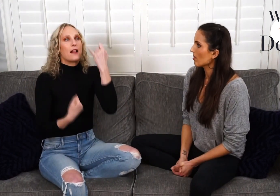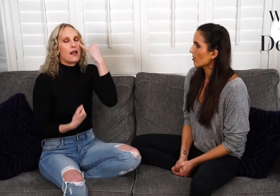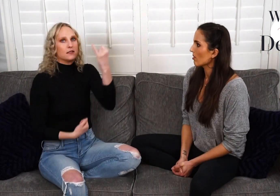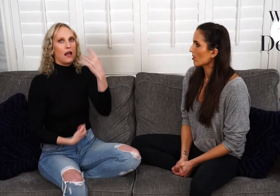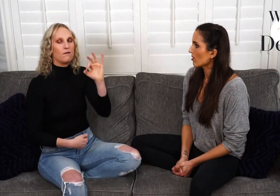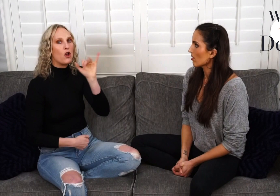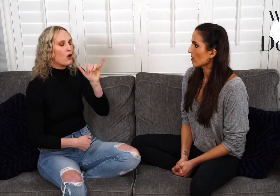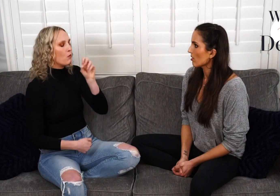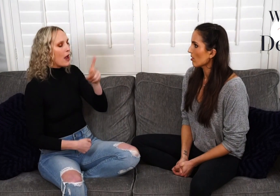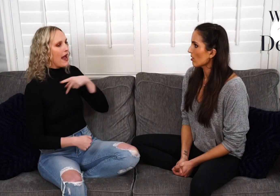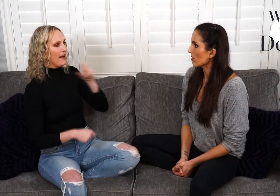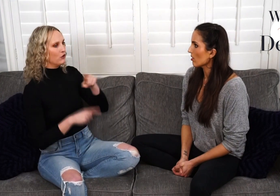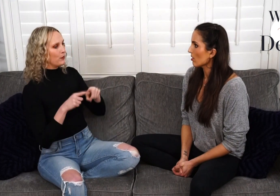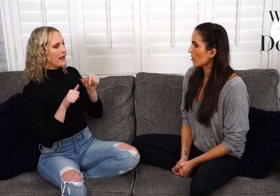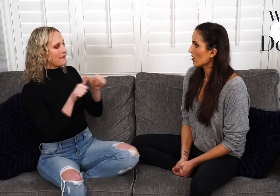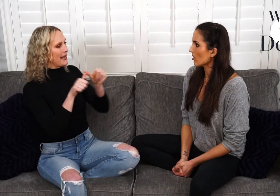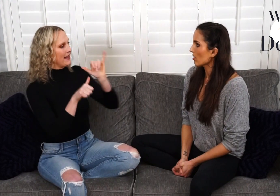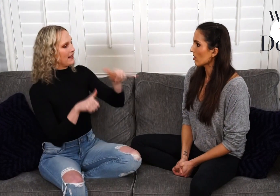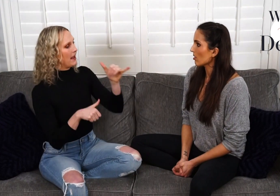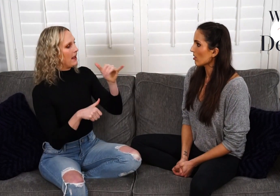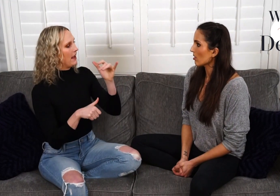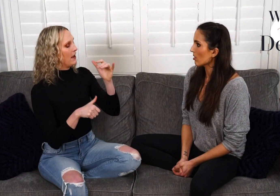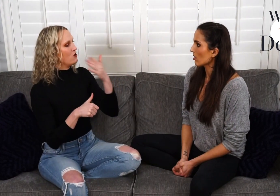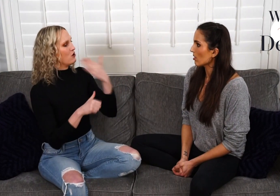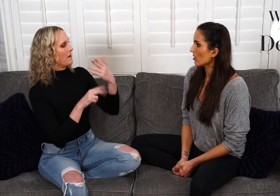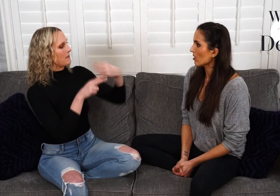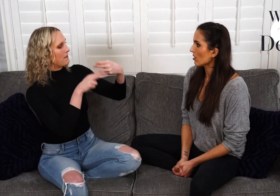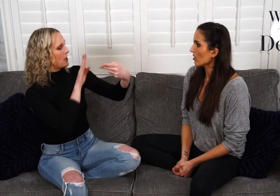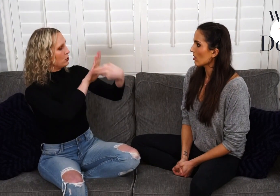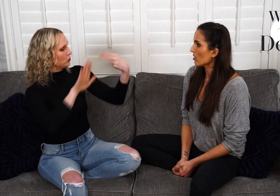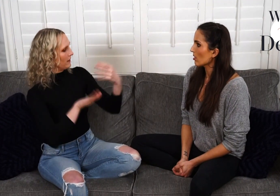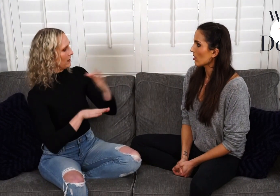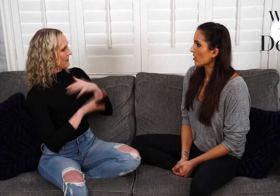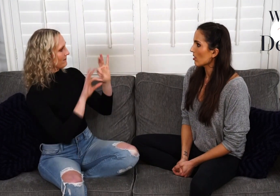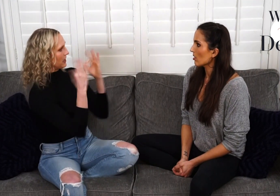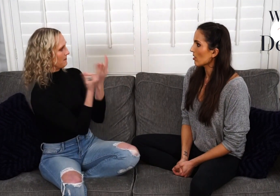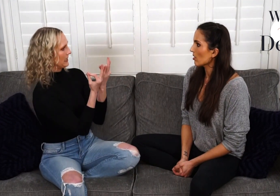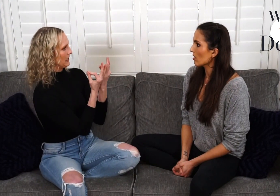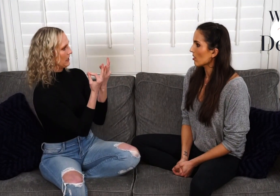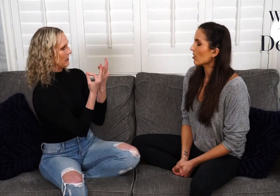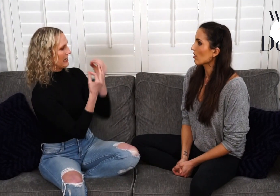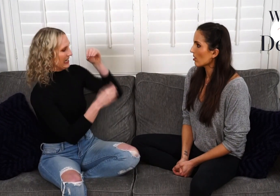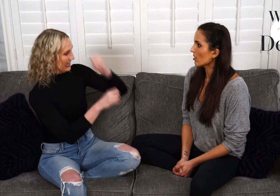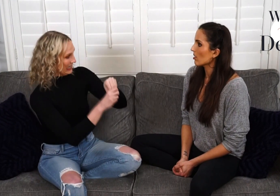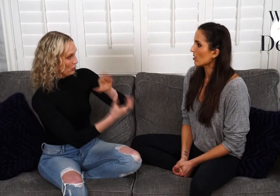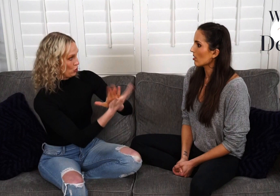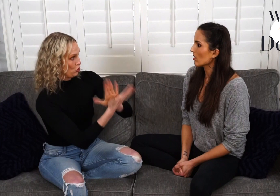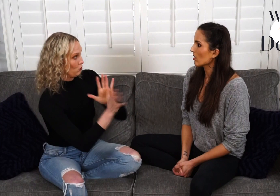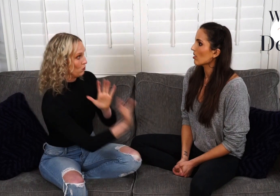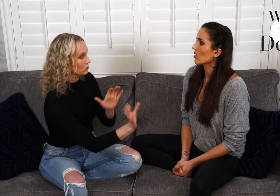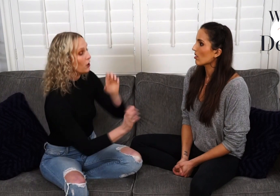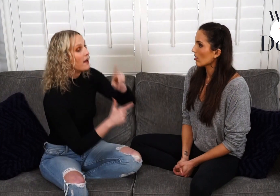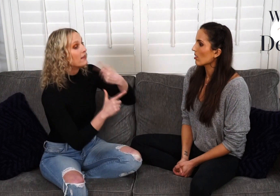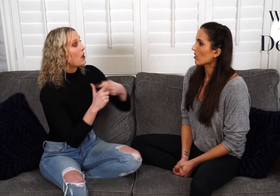the idea of okay. I need to maintain this good reputation, for my family, in school and then